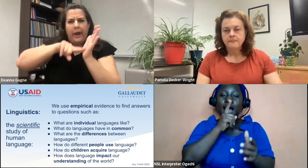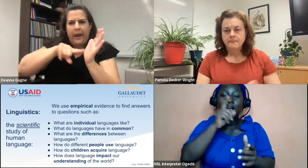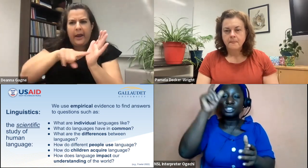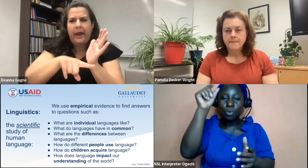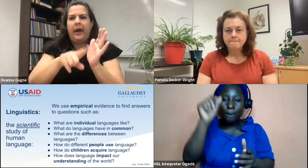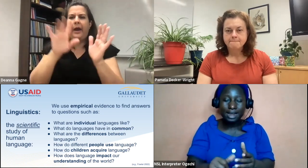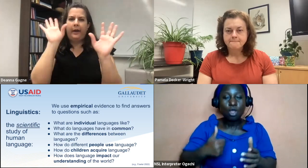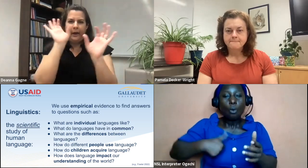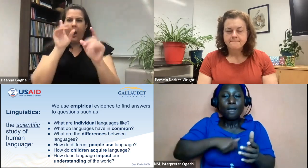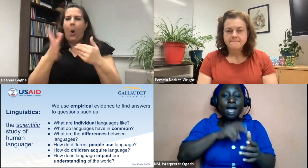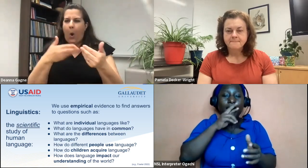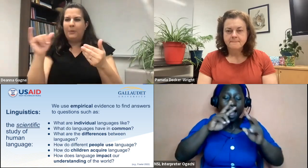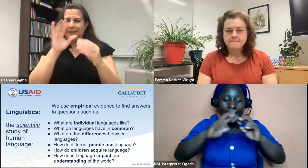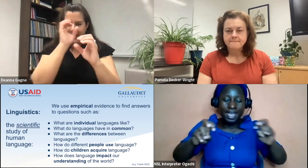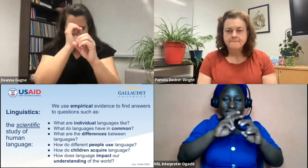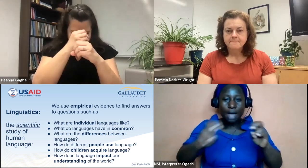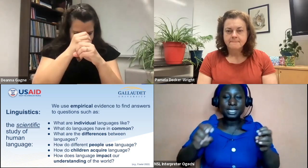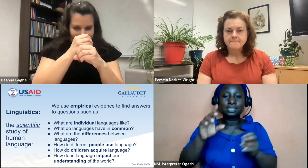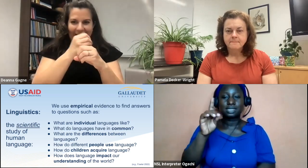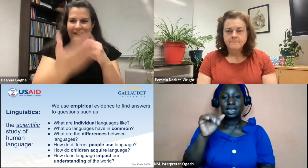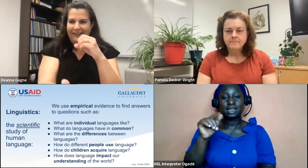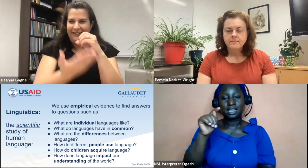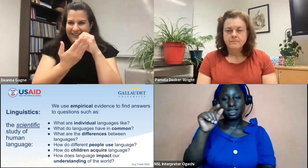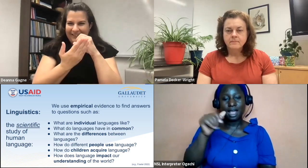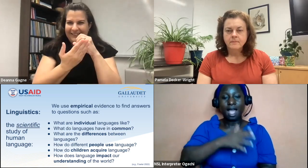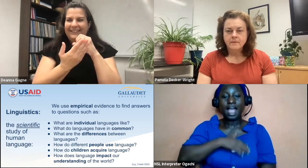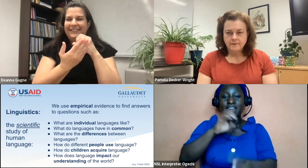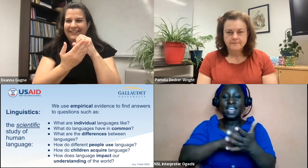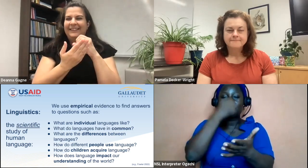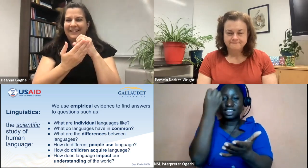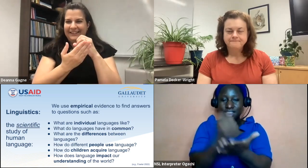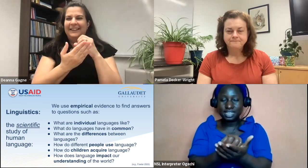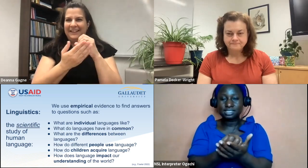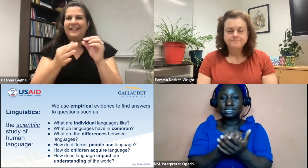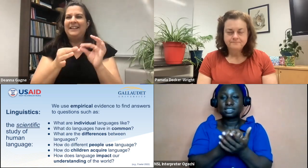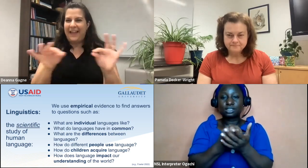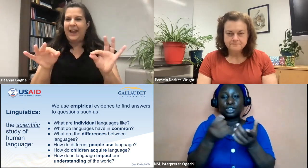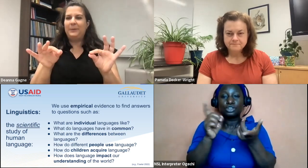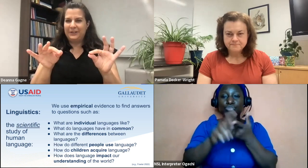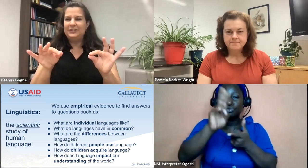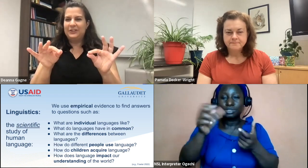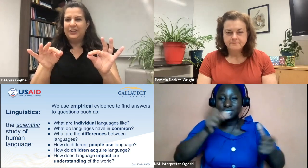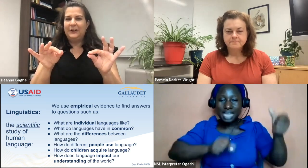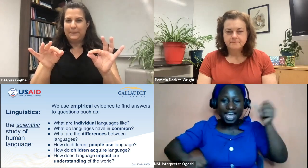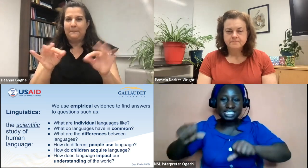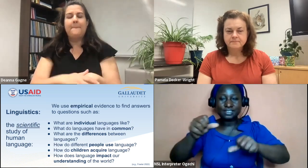compare languages to look into a language. It's almost like I'm looking through at a language to a microscope, if you will.